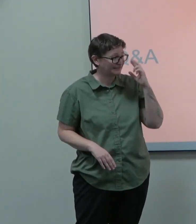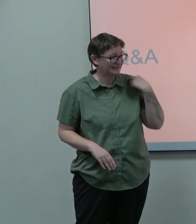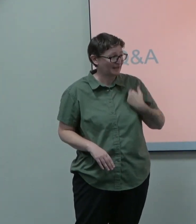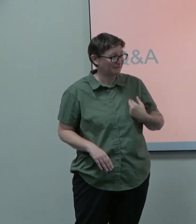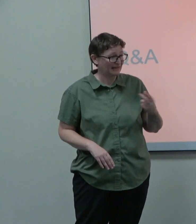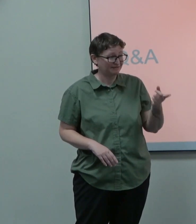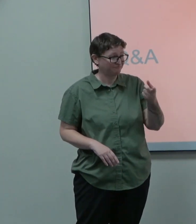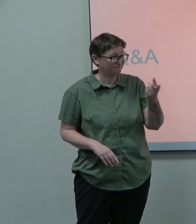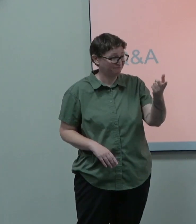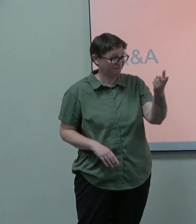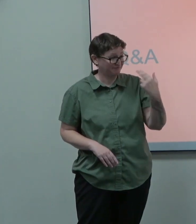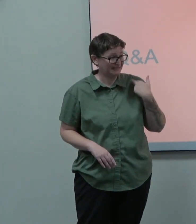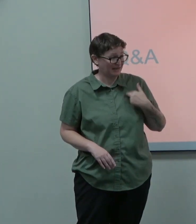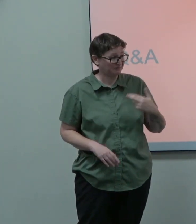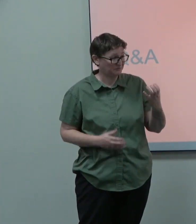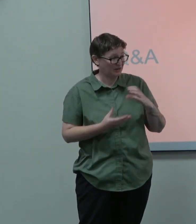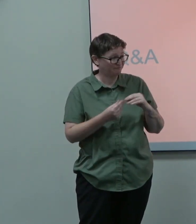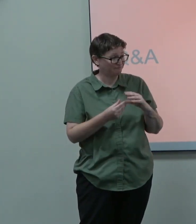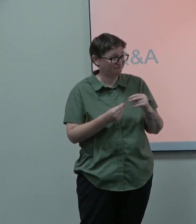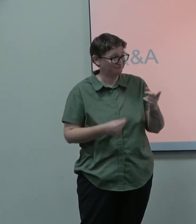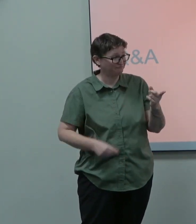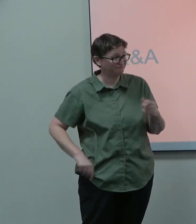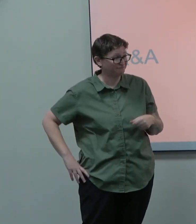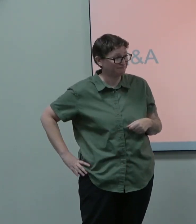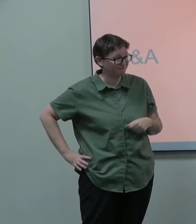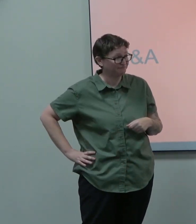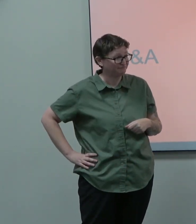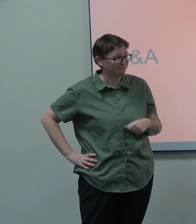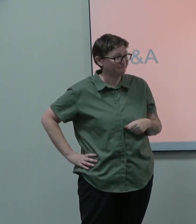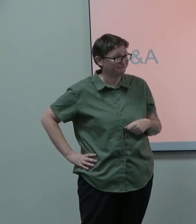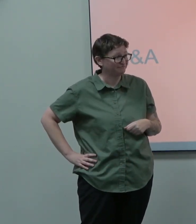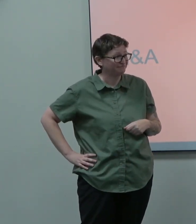Jenna is saying, Britney or Tahiba, would you like to talk about your experience?